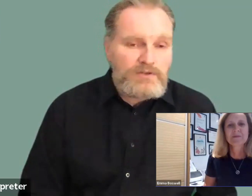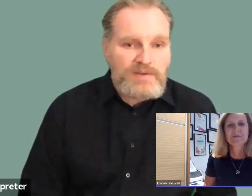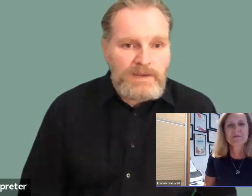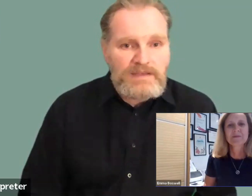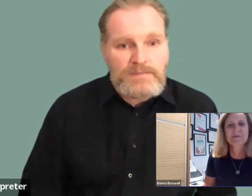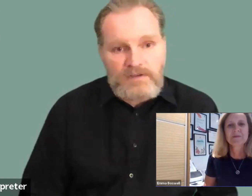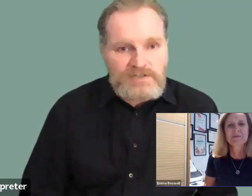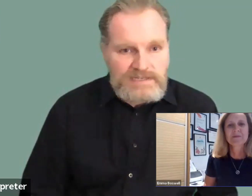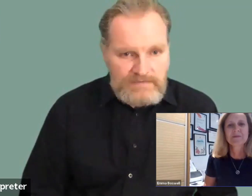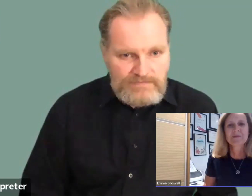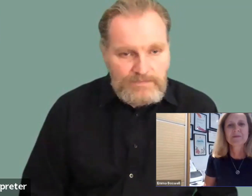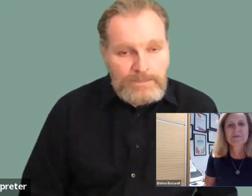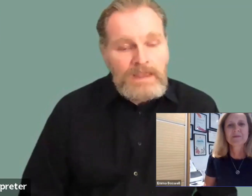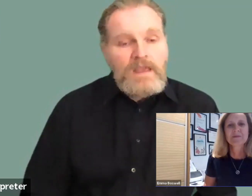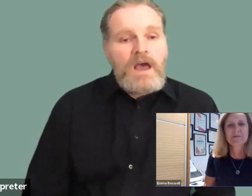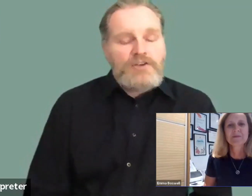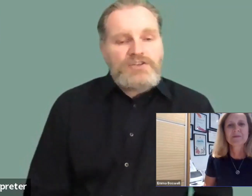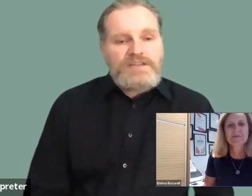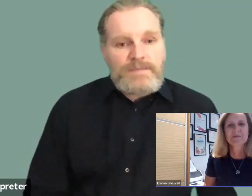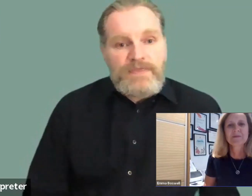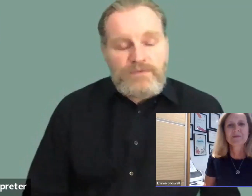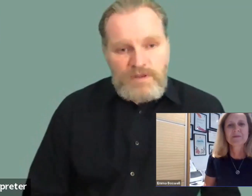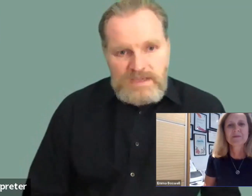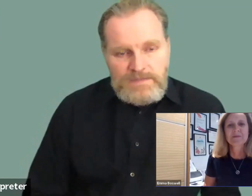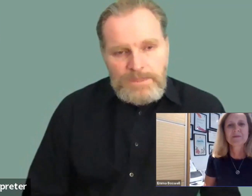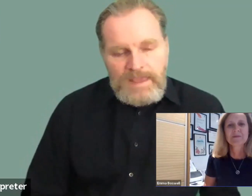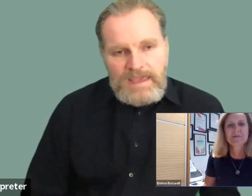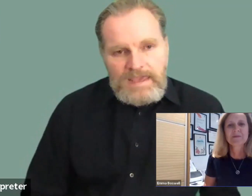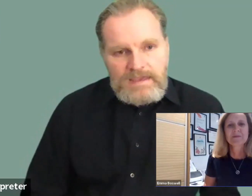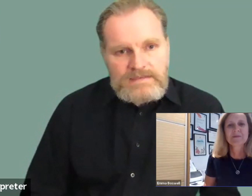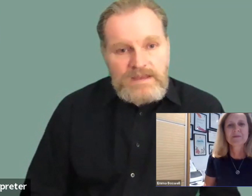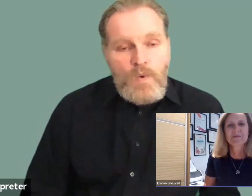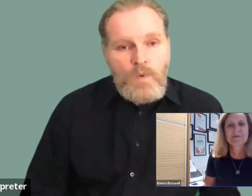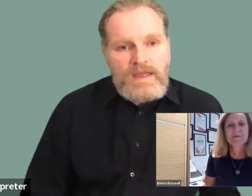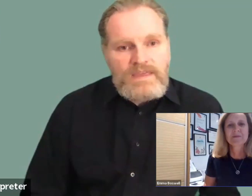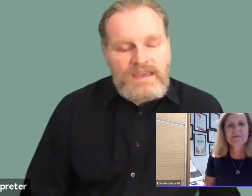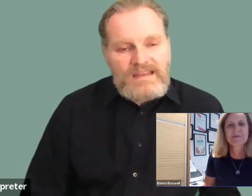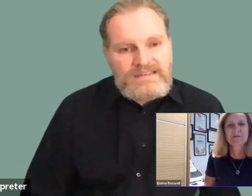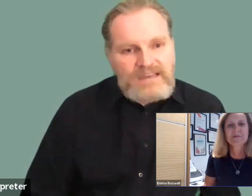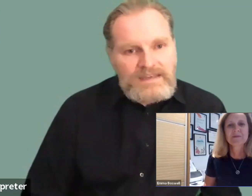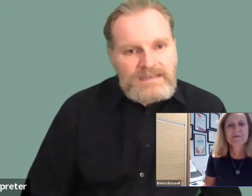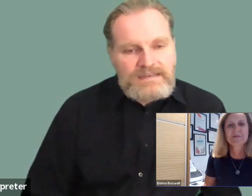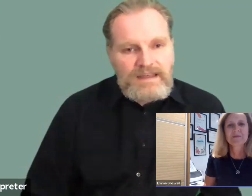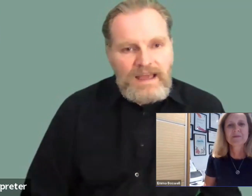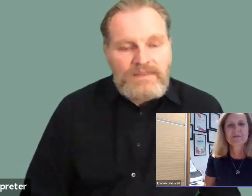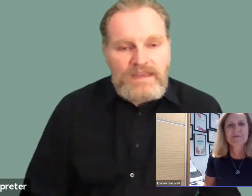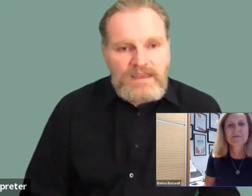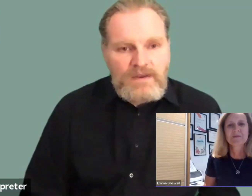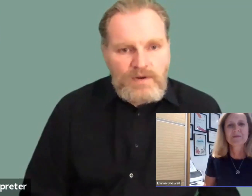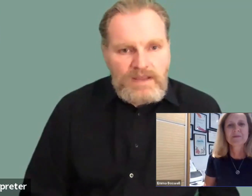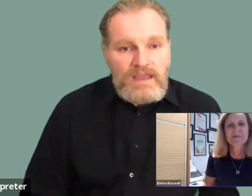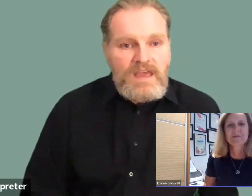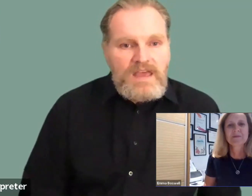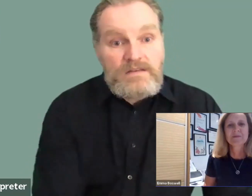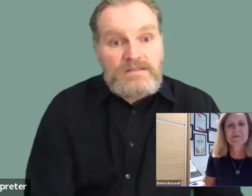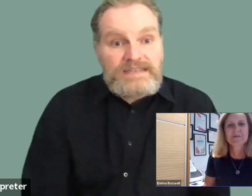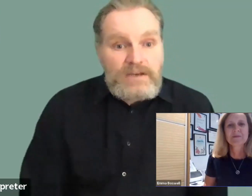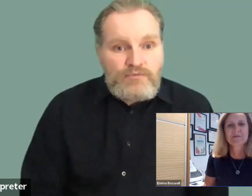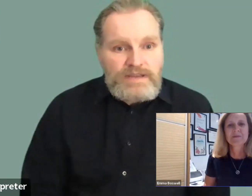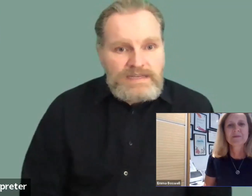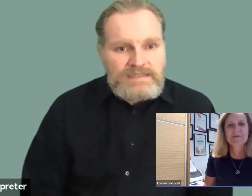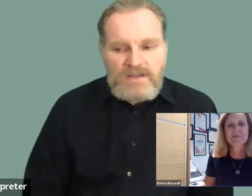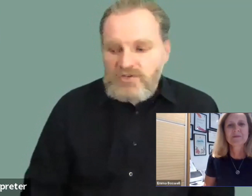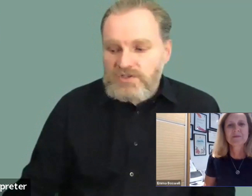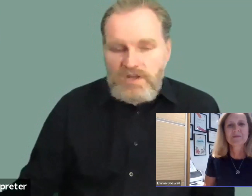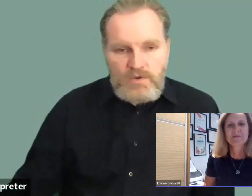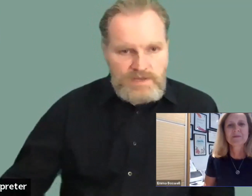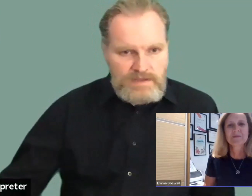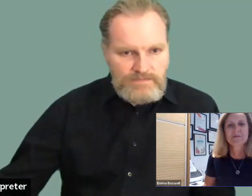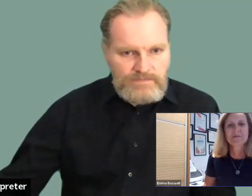partially blind, partially deaf. Usher type 3 is where the sight and the hearing decrease slowly,